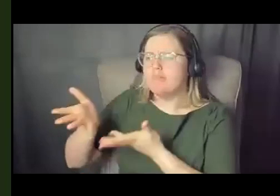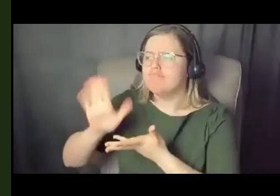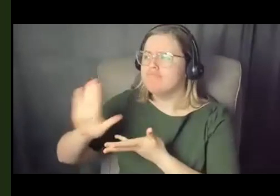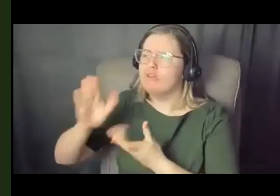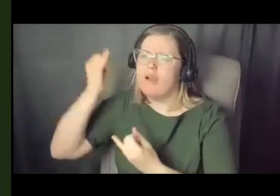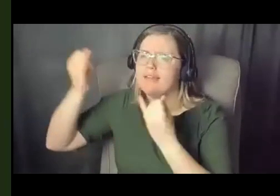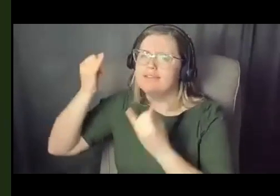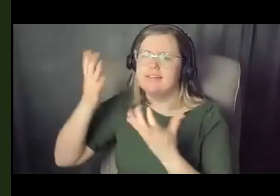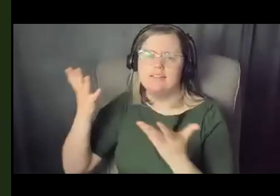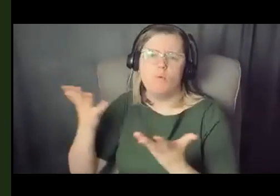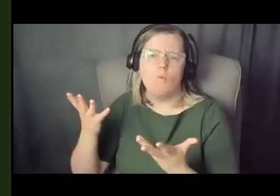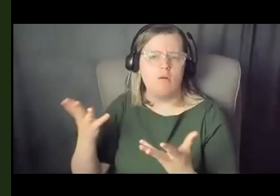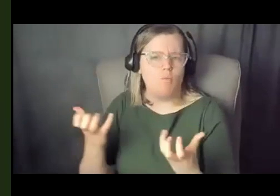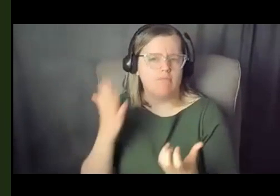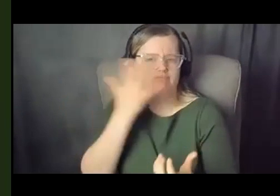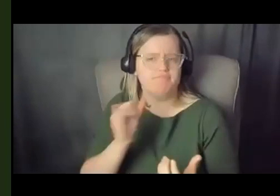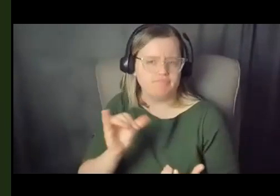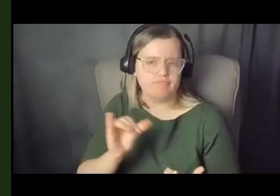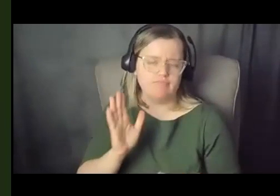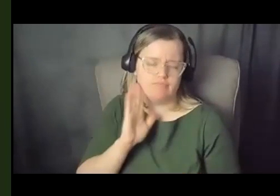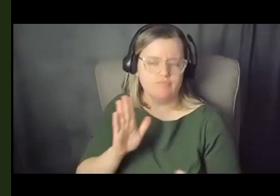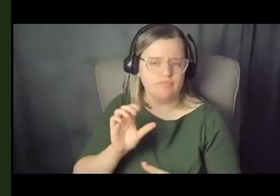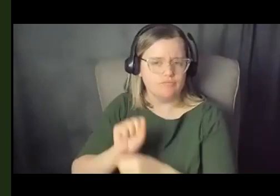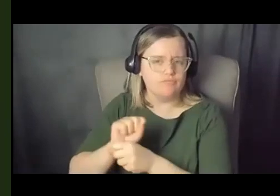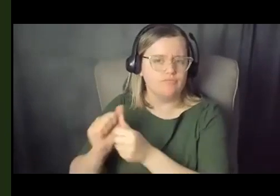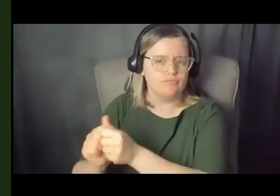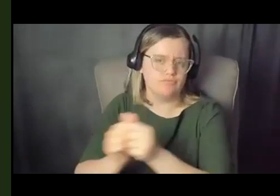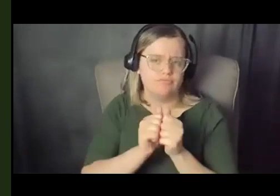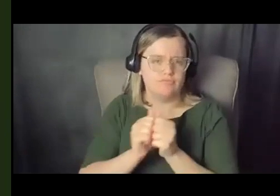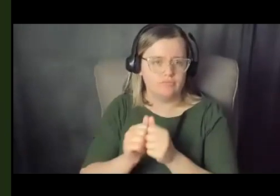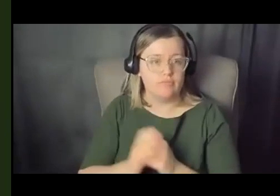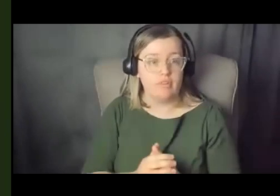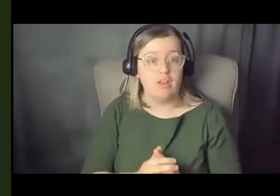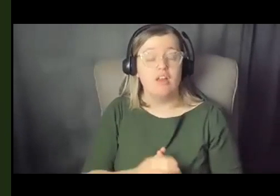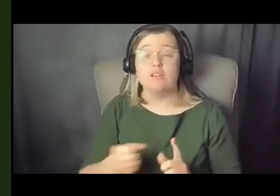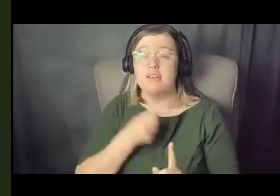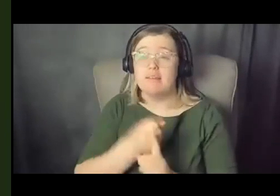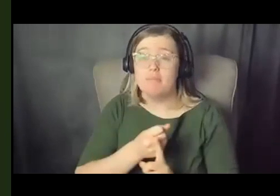So we talked about impacting forests and streams, we will be,